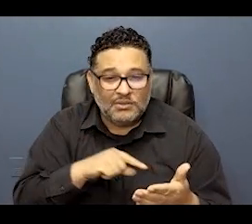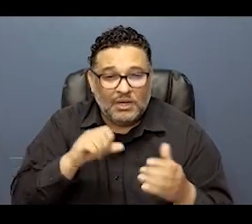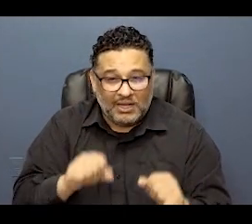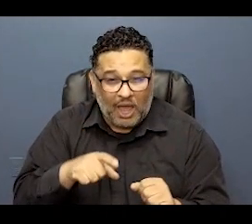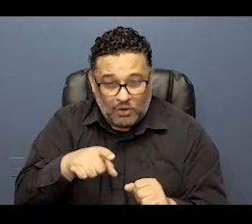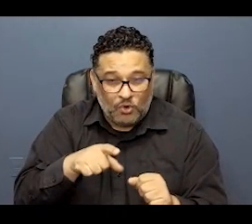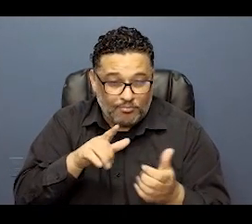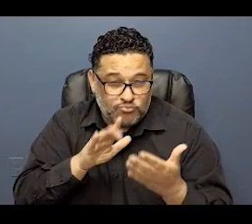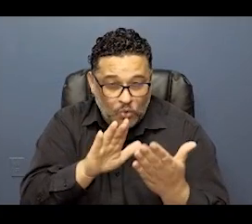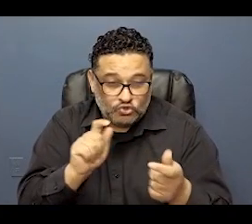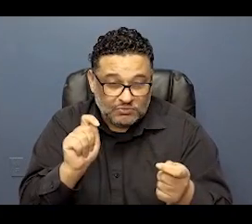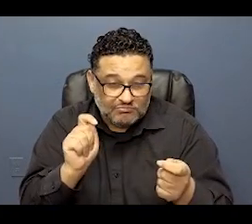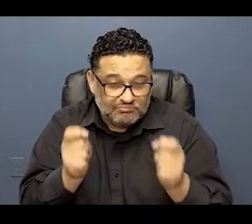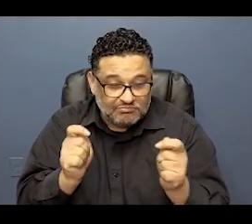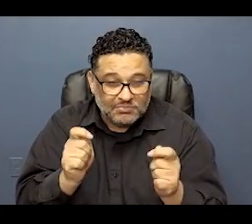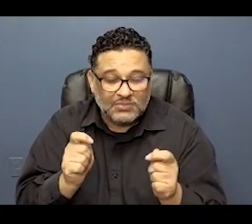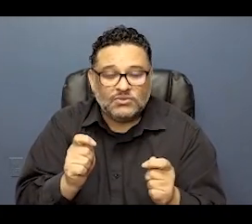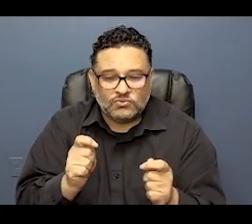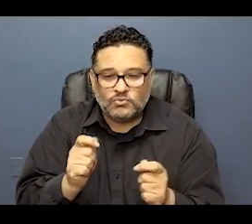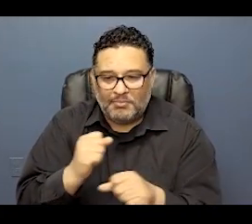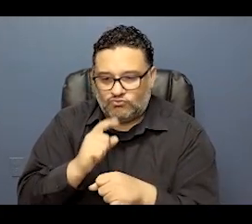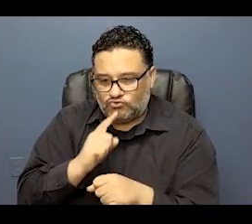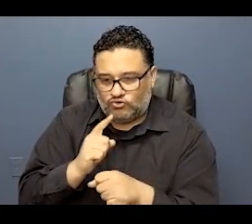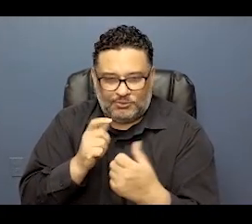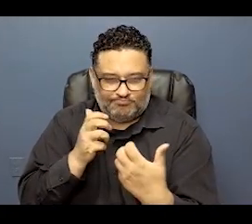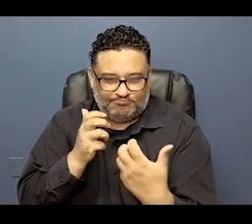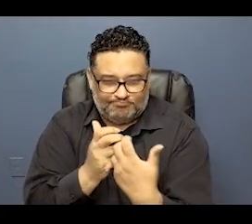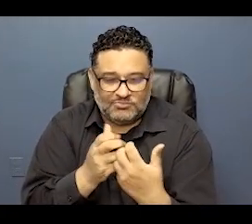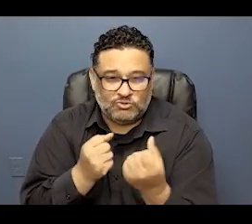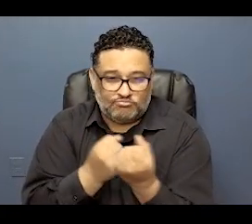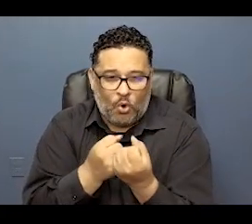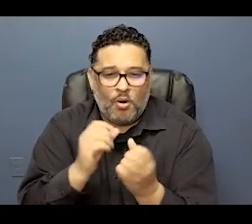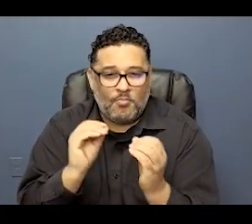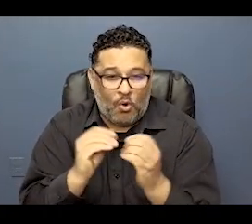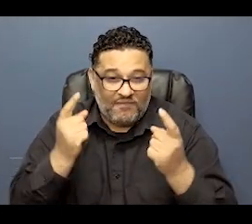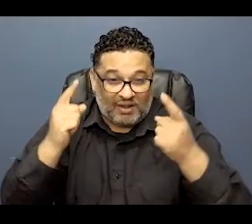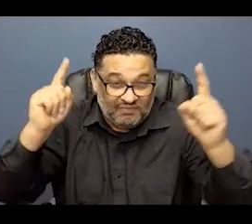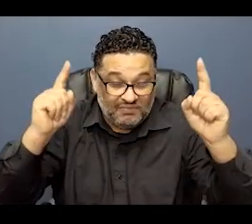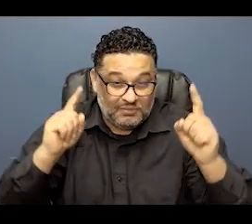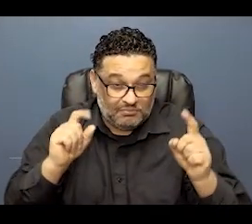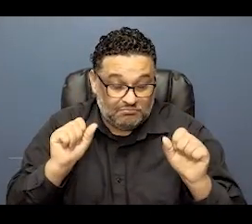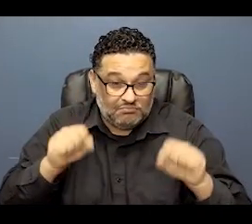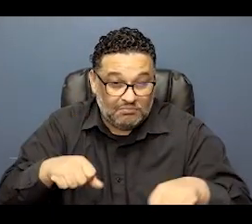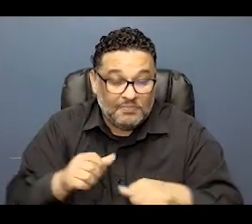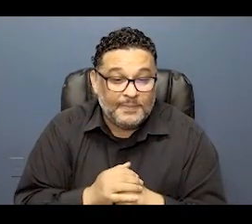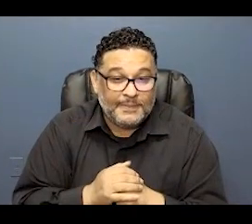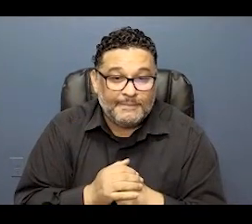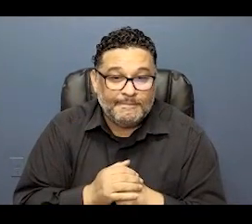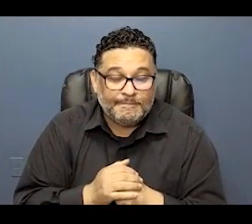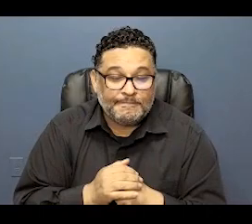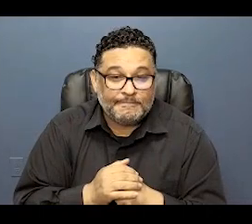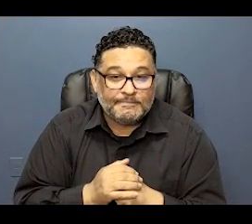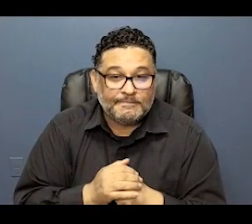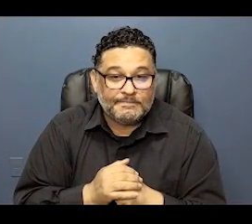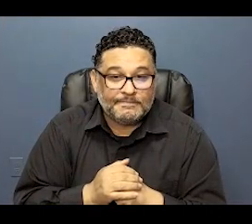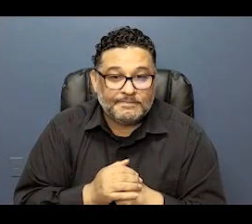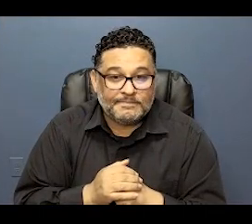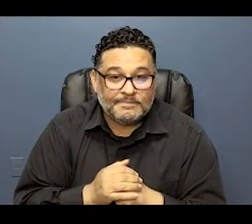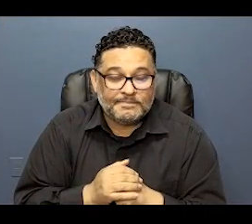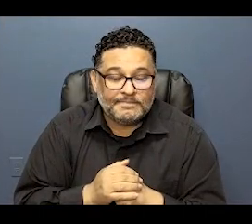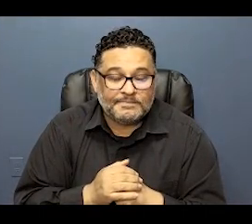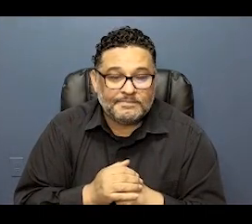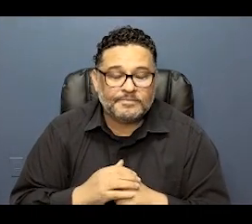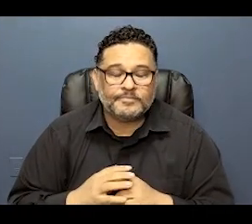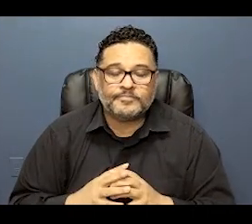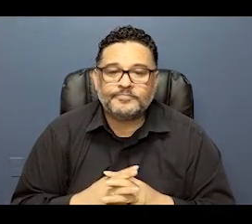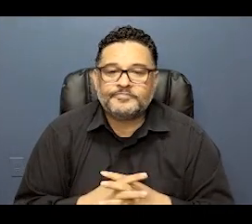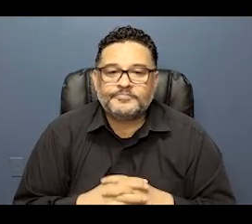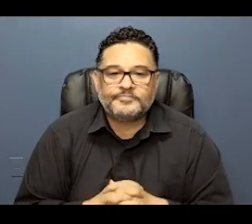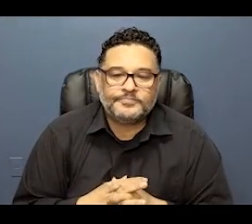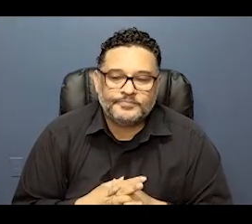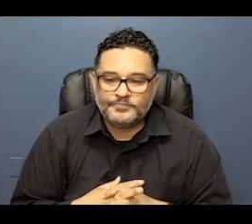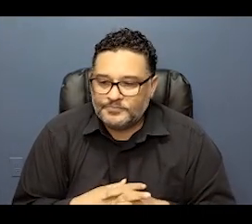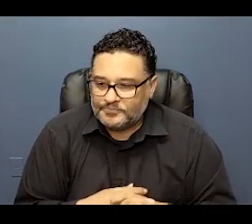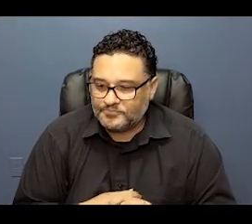tailor support more effectively? [Charles] This is Charlie, we are